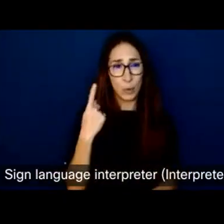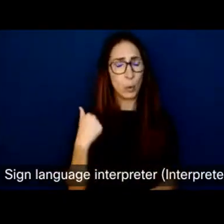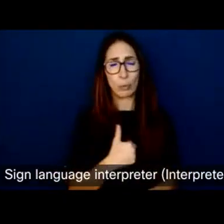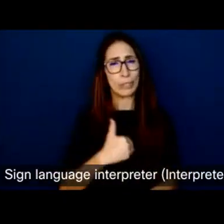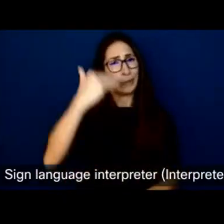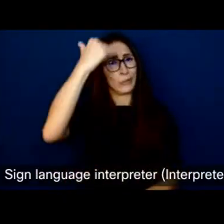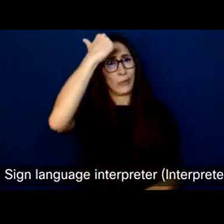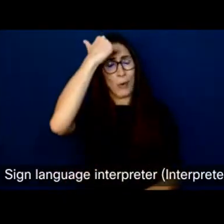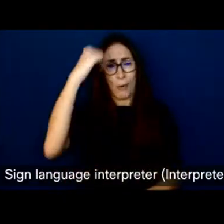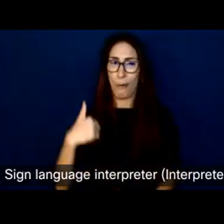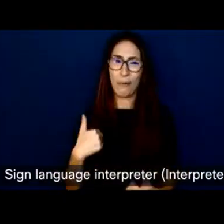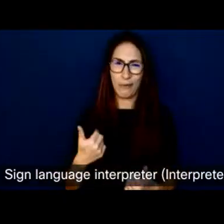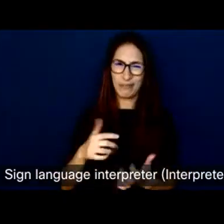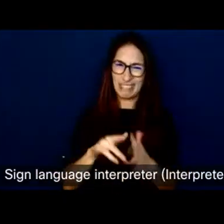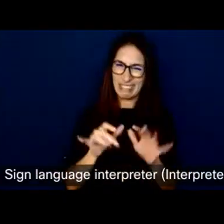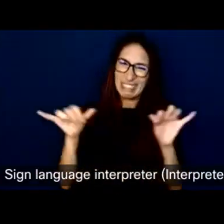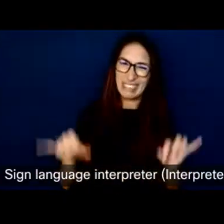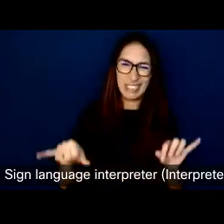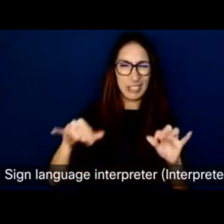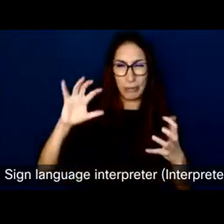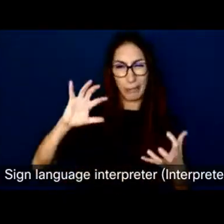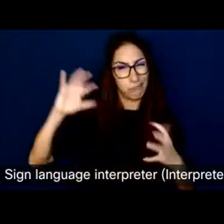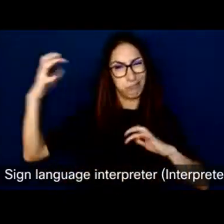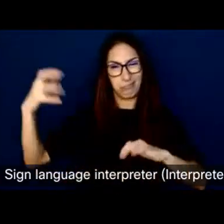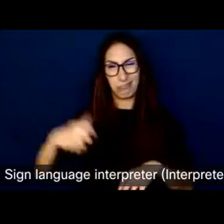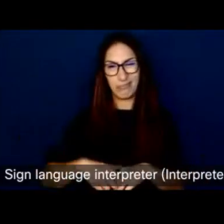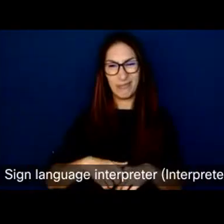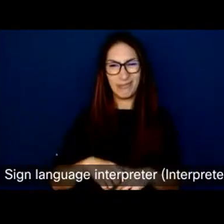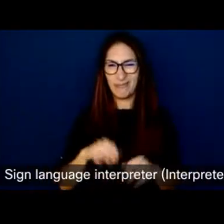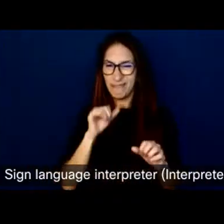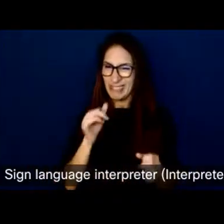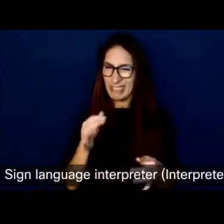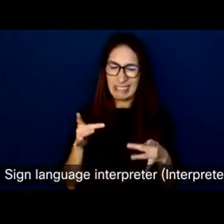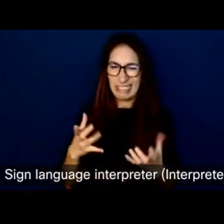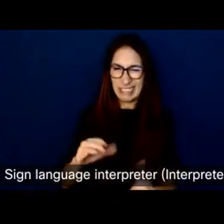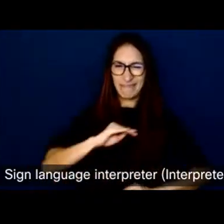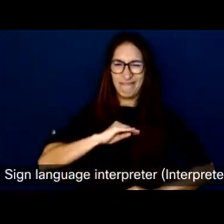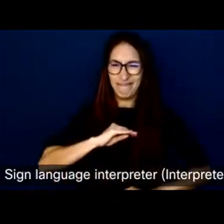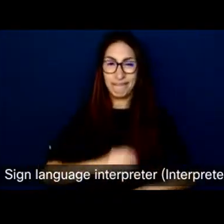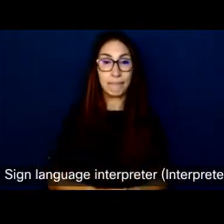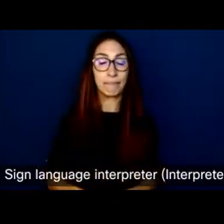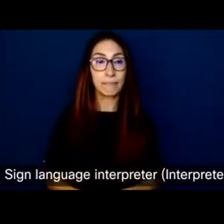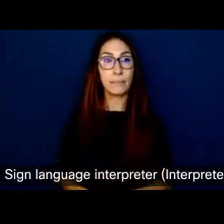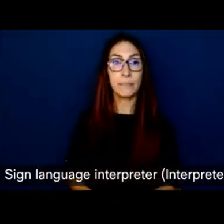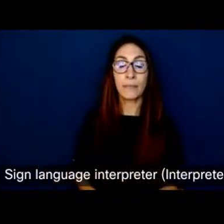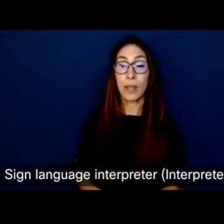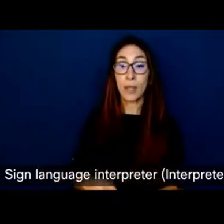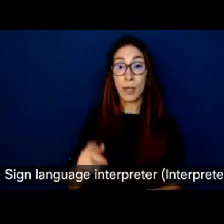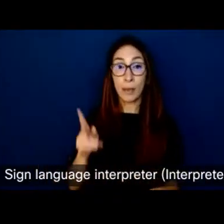living with HIV face greater numbers of mental health issues,